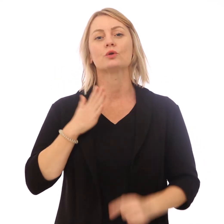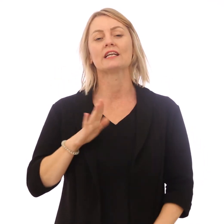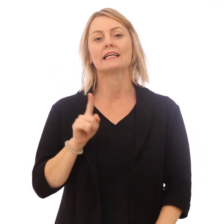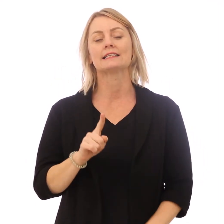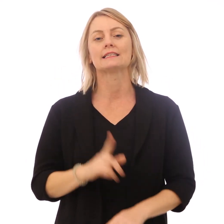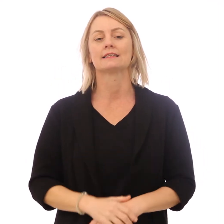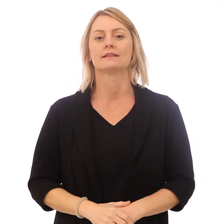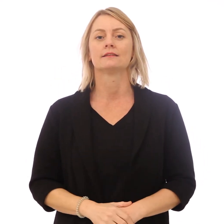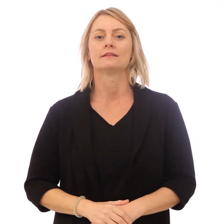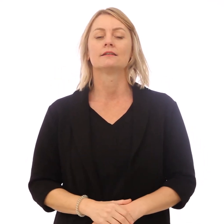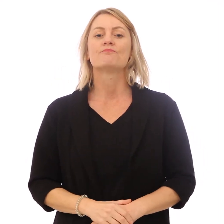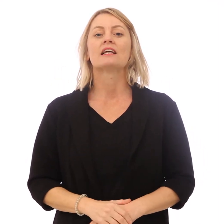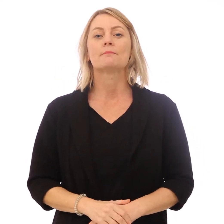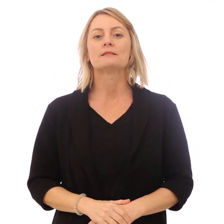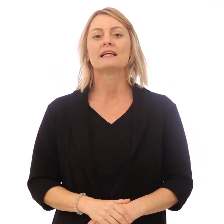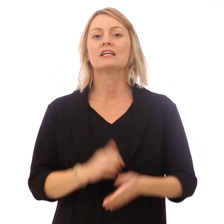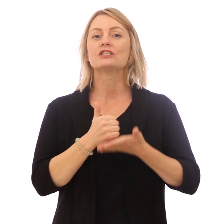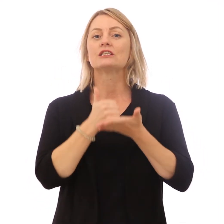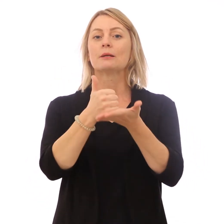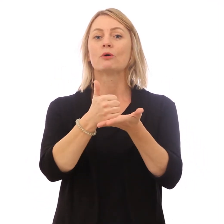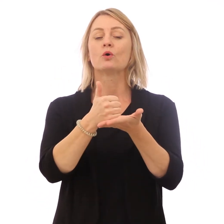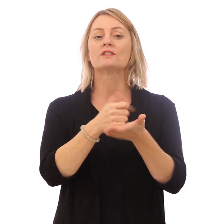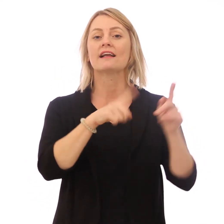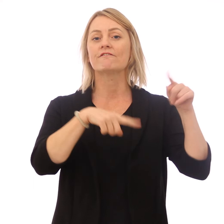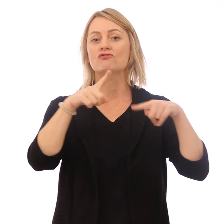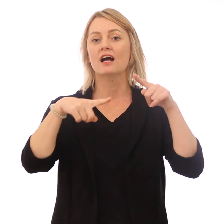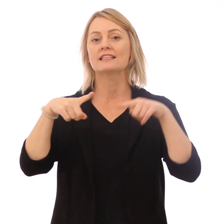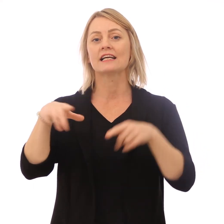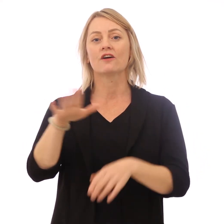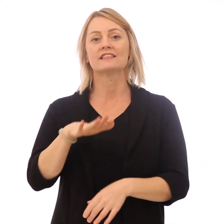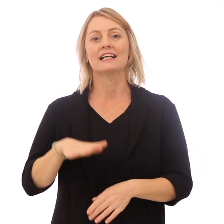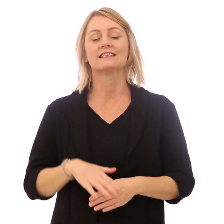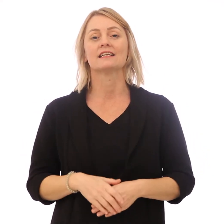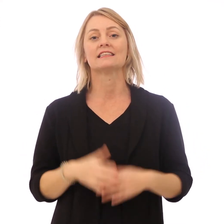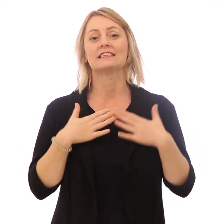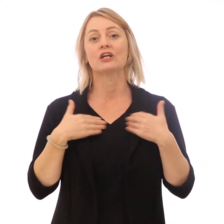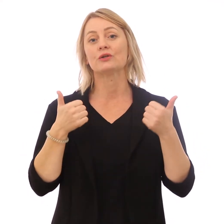of settings including Health, Government, Education, Legal,